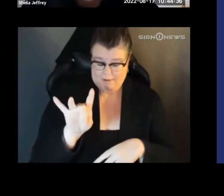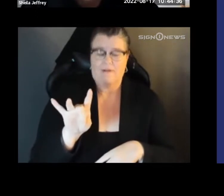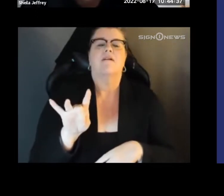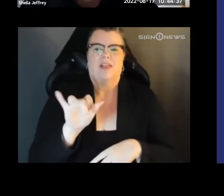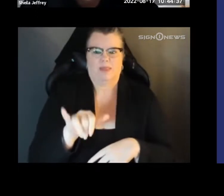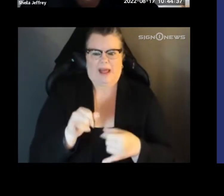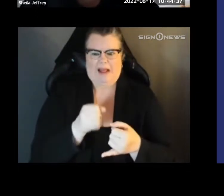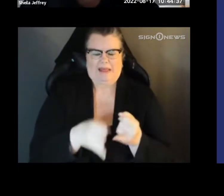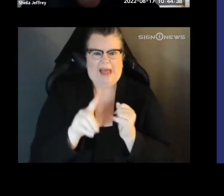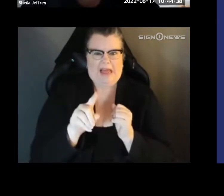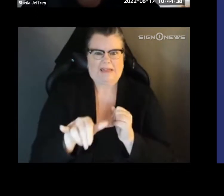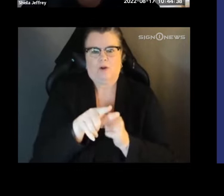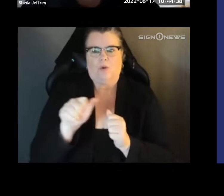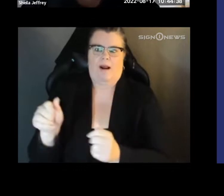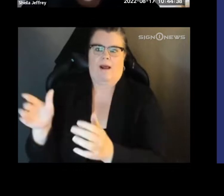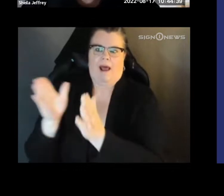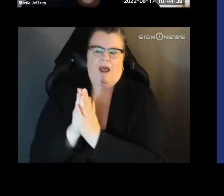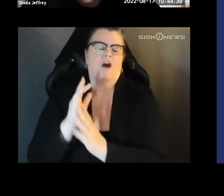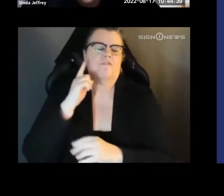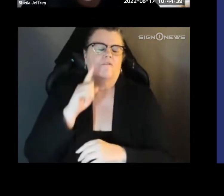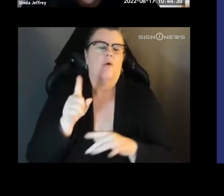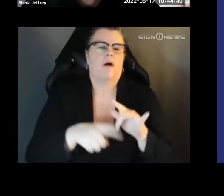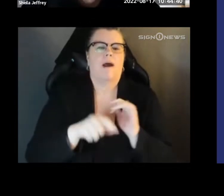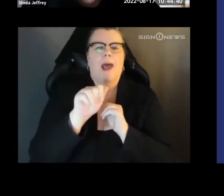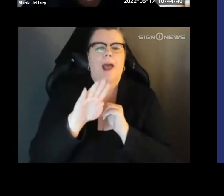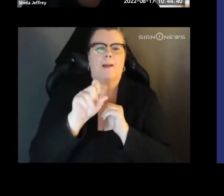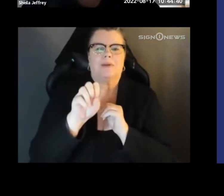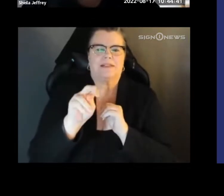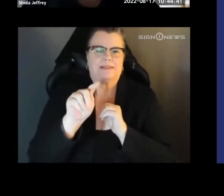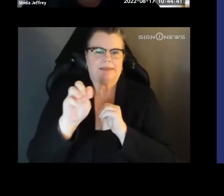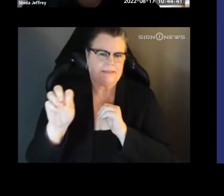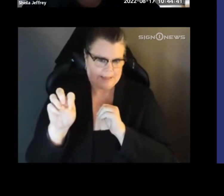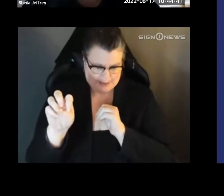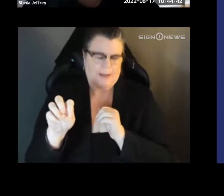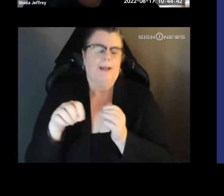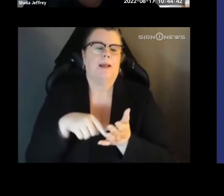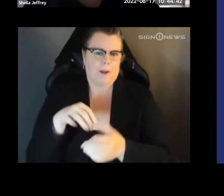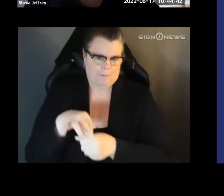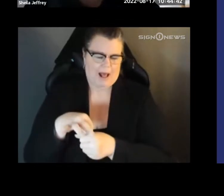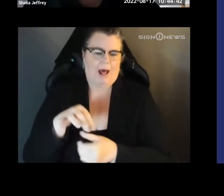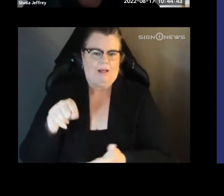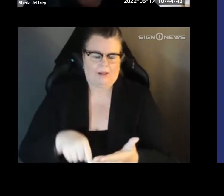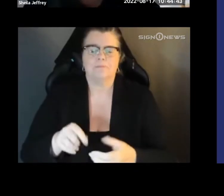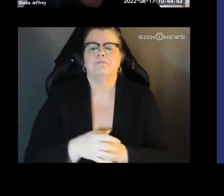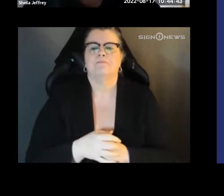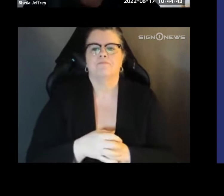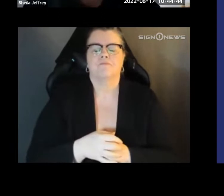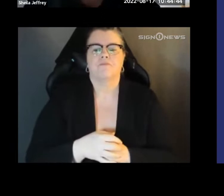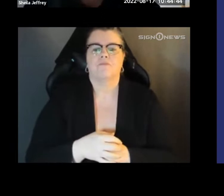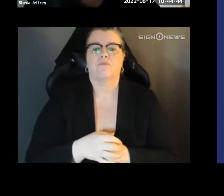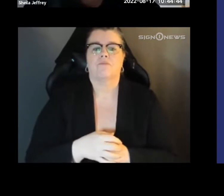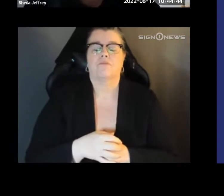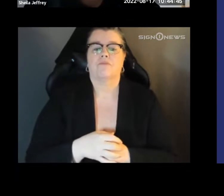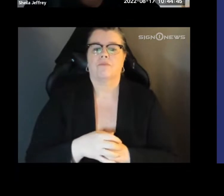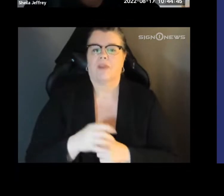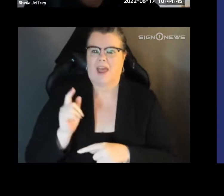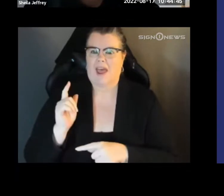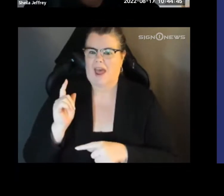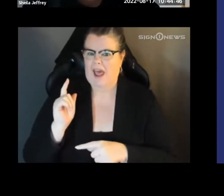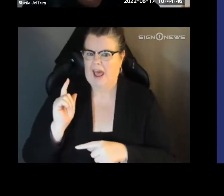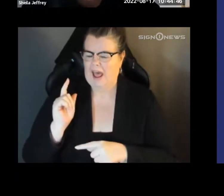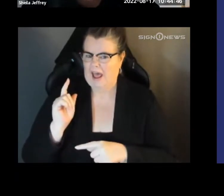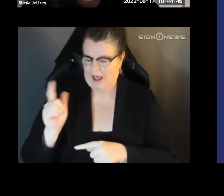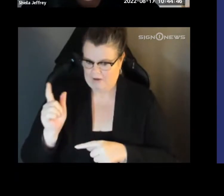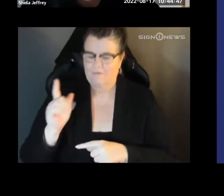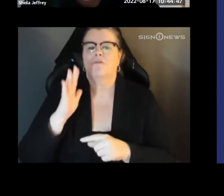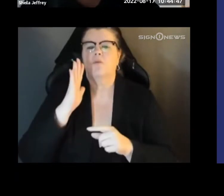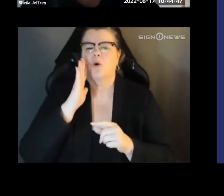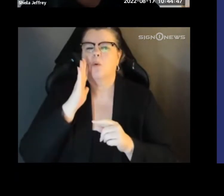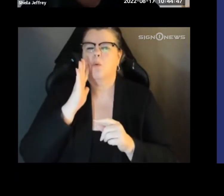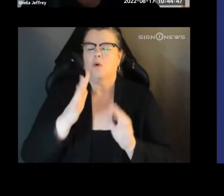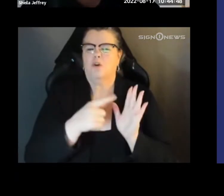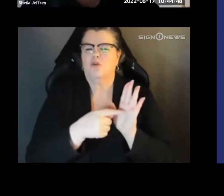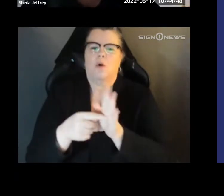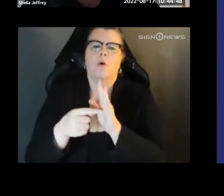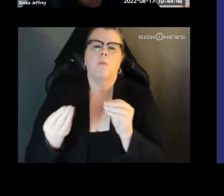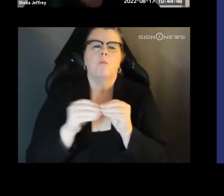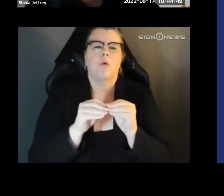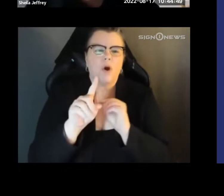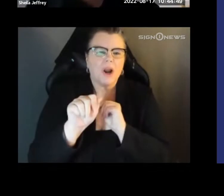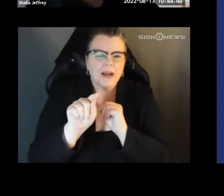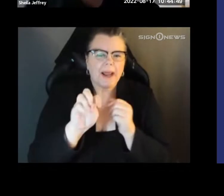battle we were we will tell you some more dates later to save for hours and other voting and other